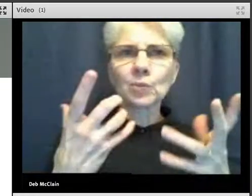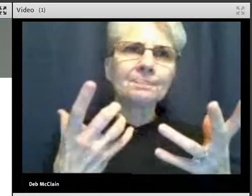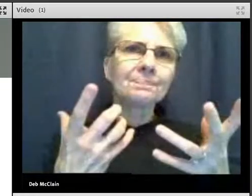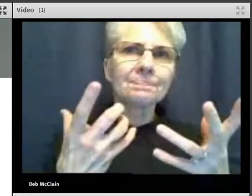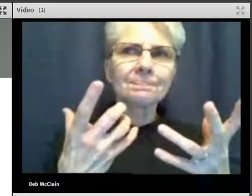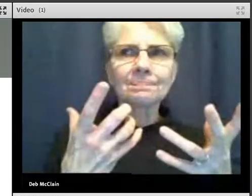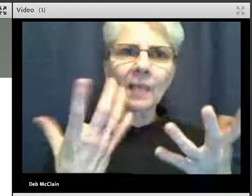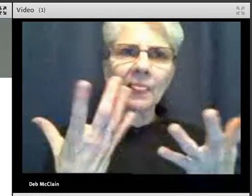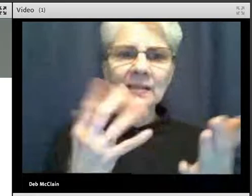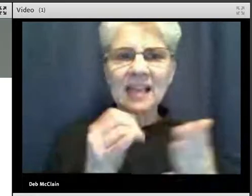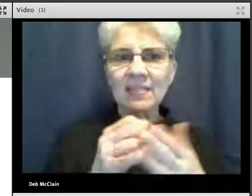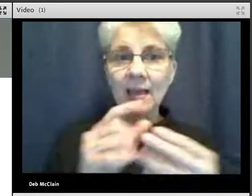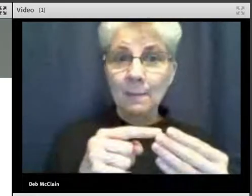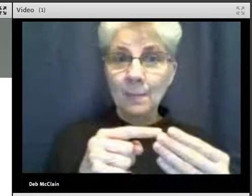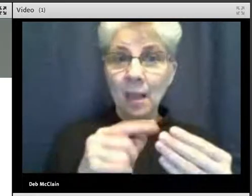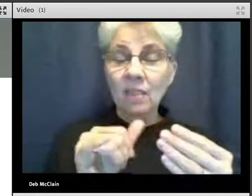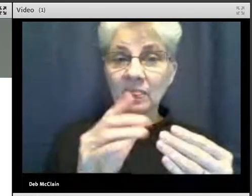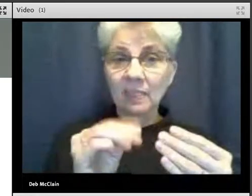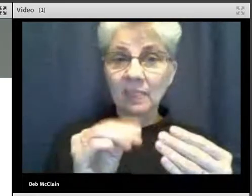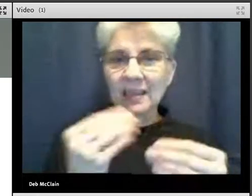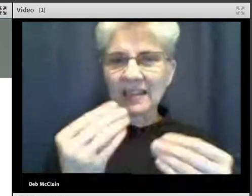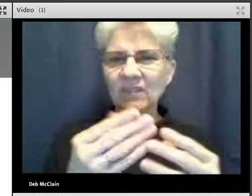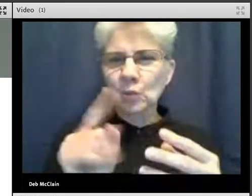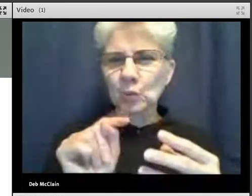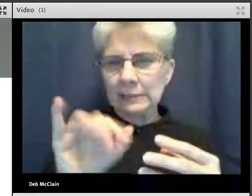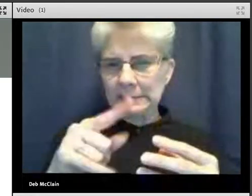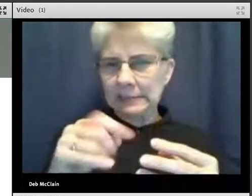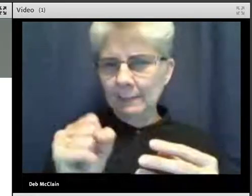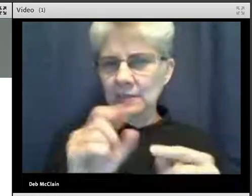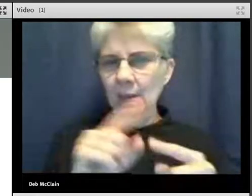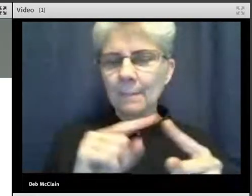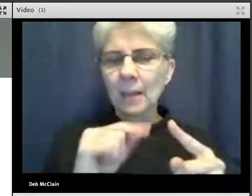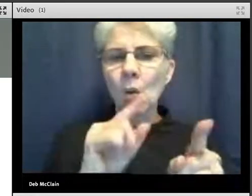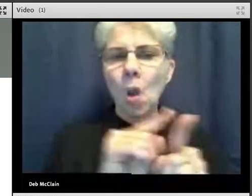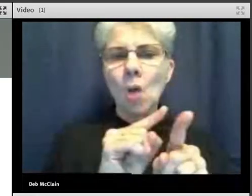It will tell you... things like that about them. It will give you some tips,